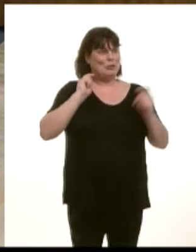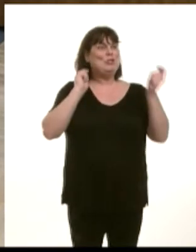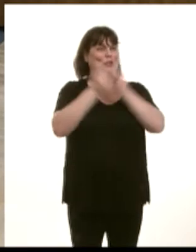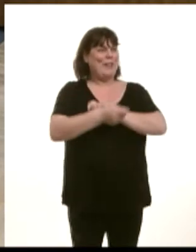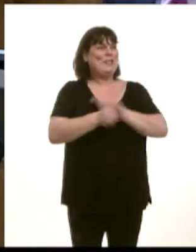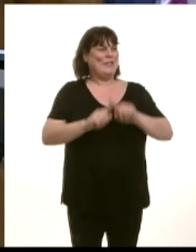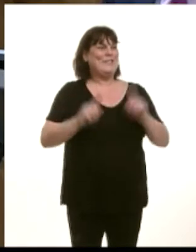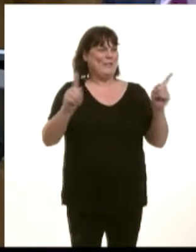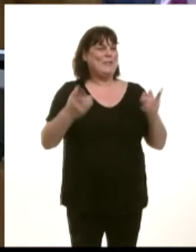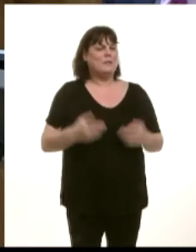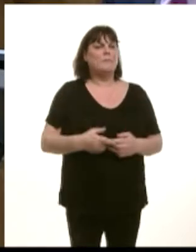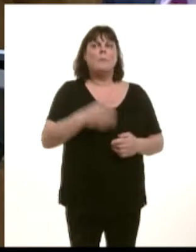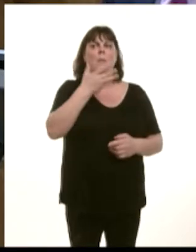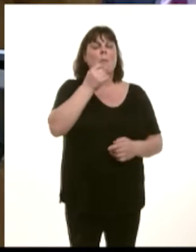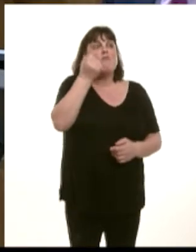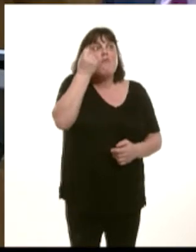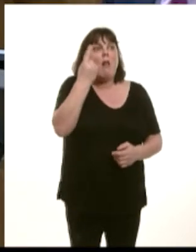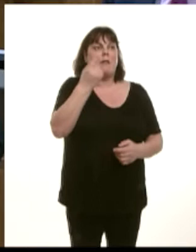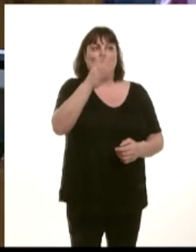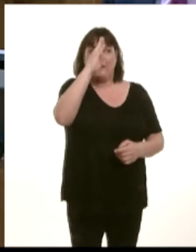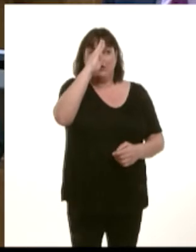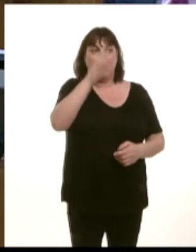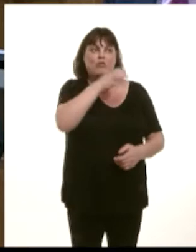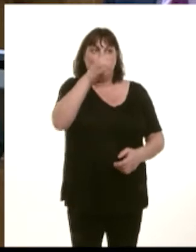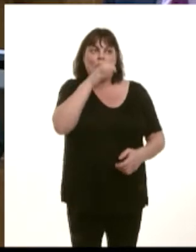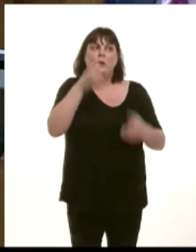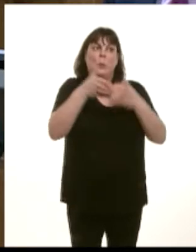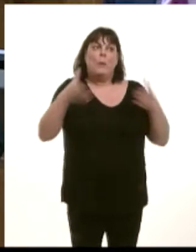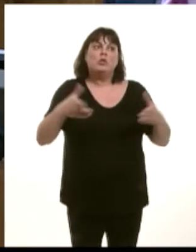People are far more aware of the dangers of alcohol consumption than they were, although